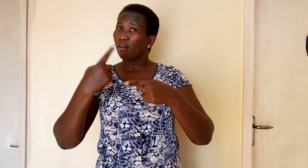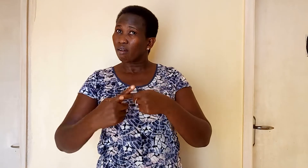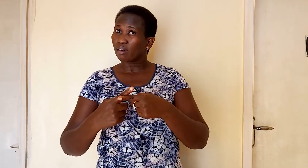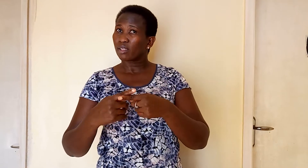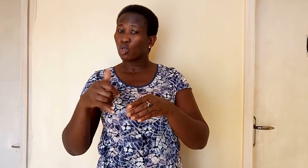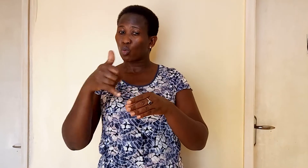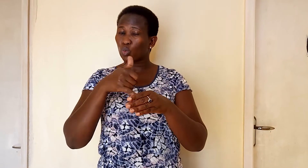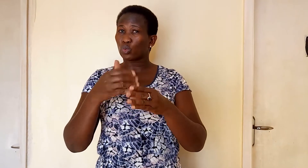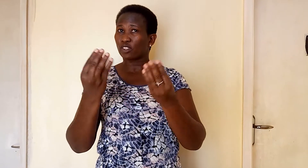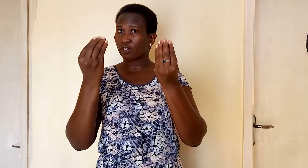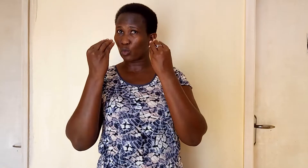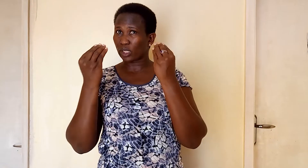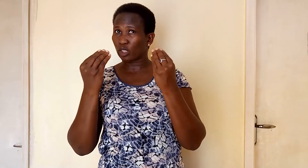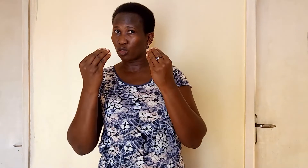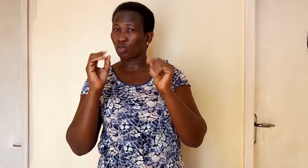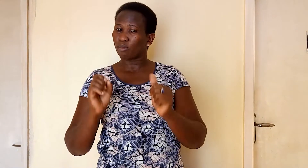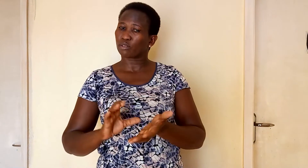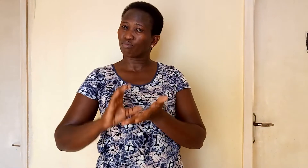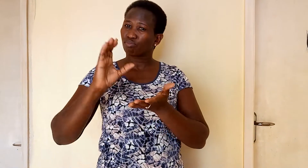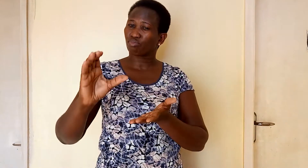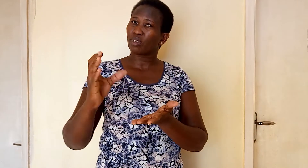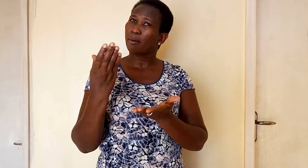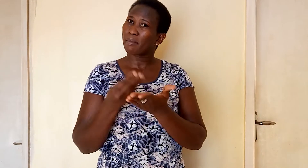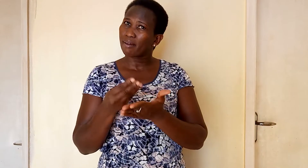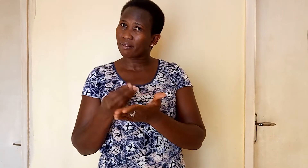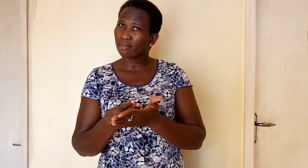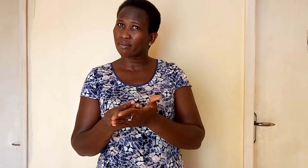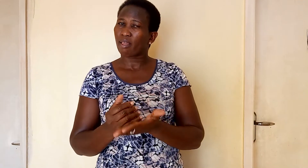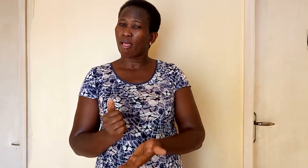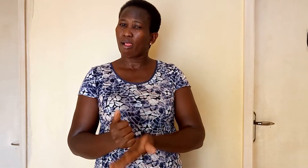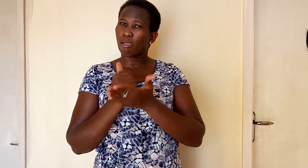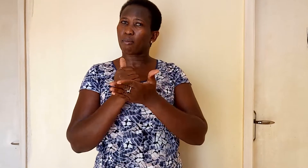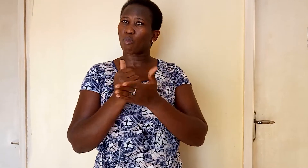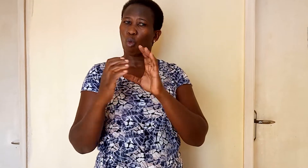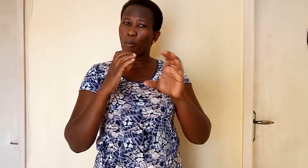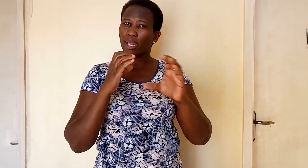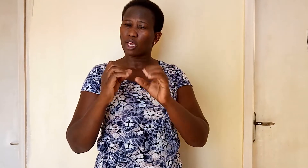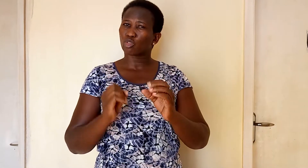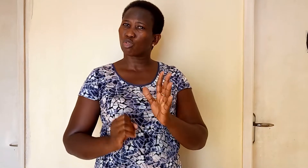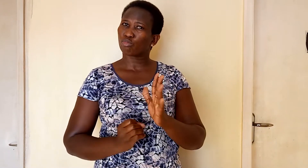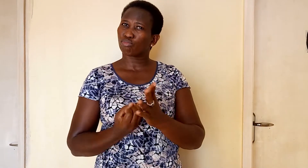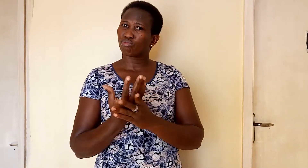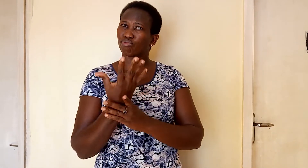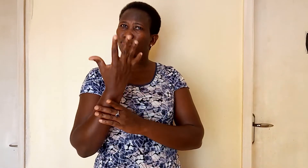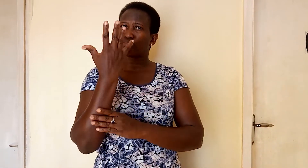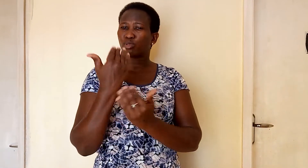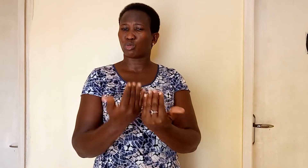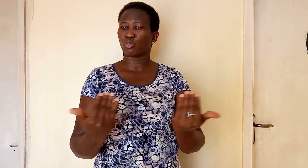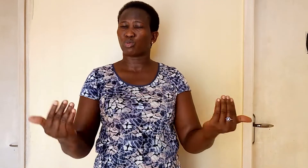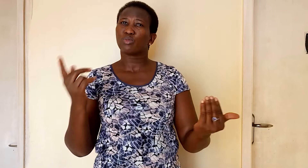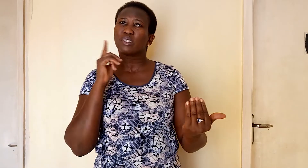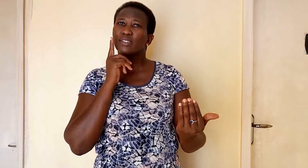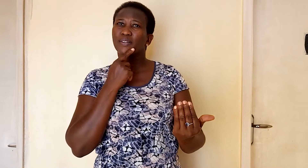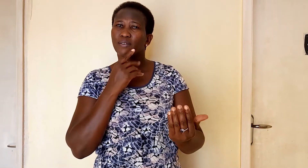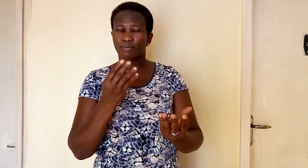They must provide funding to improve Deaf education along with other students and improve their communication skills,